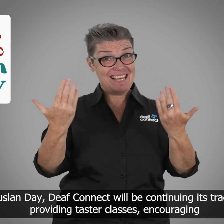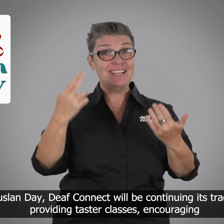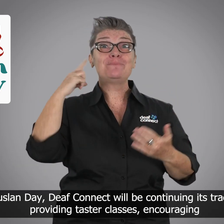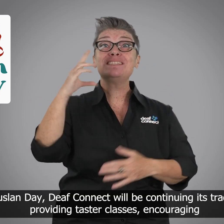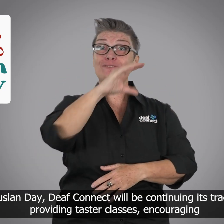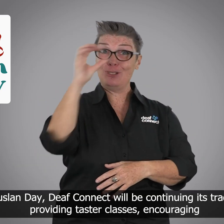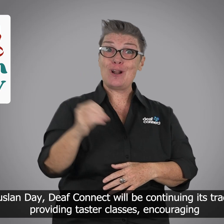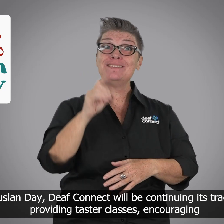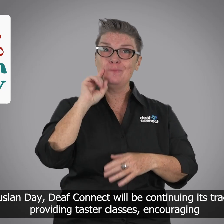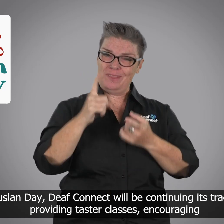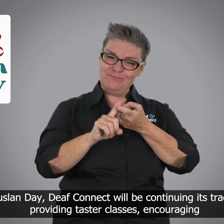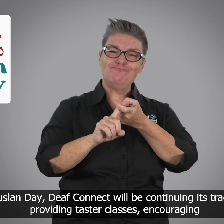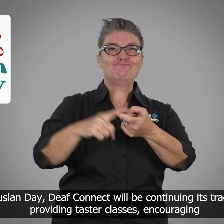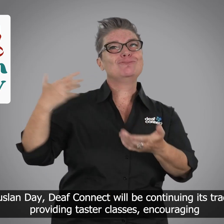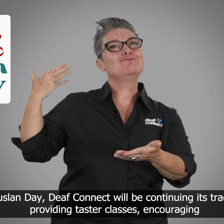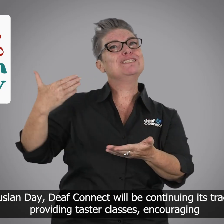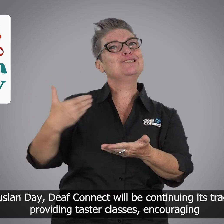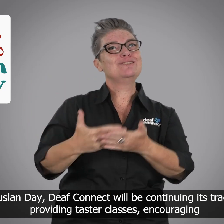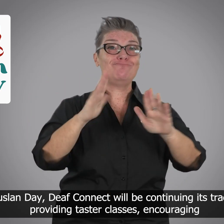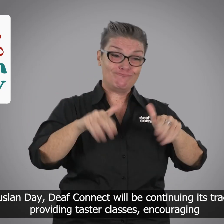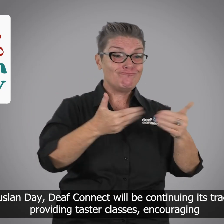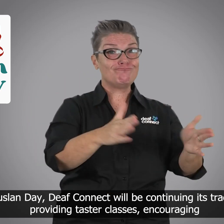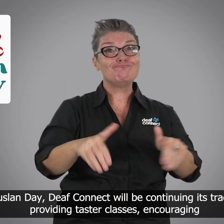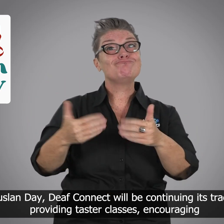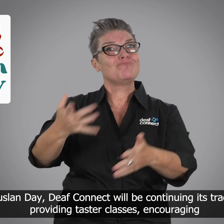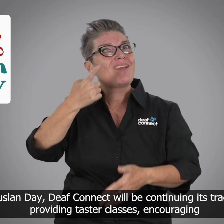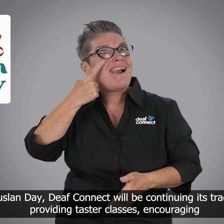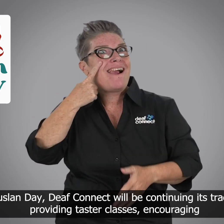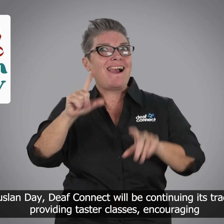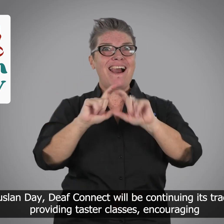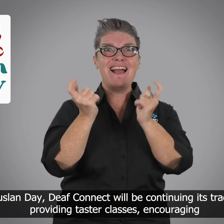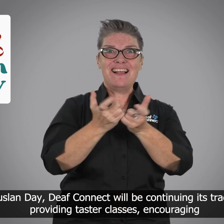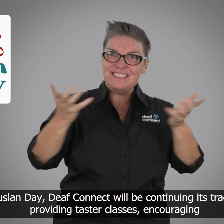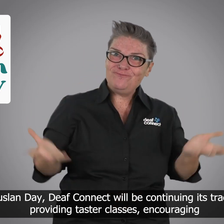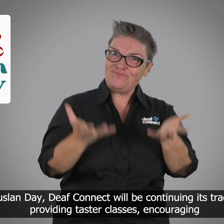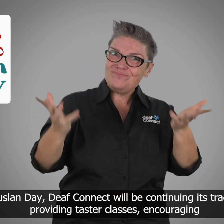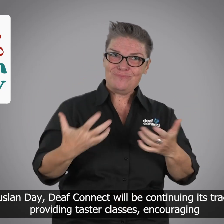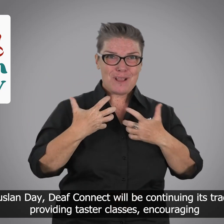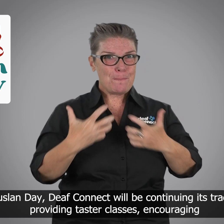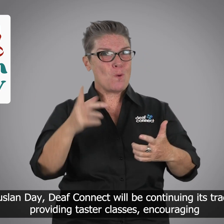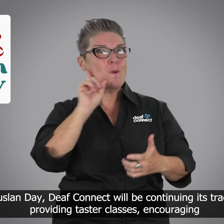This Auslan Day, Deaf Connect will be continuing its tradition of providing taster classes, encouraging